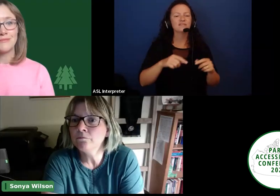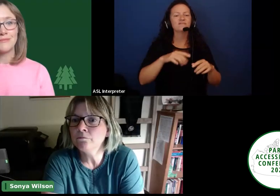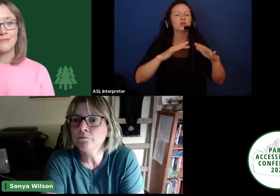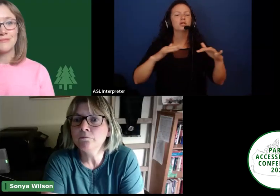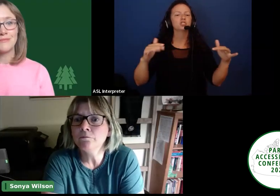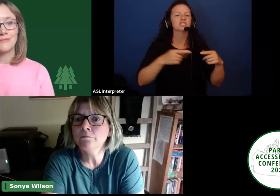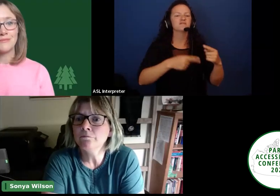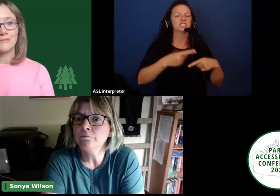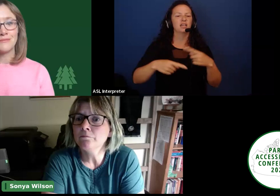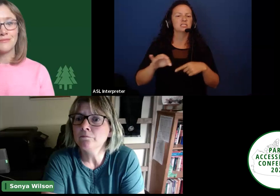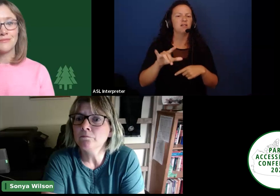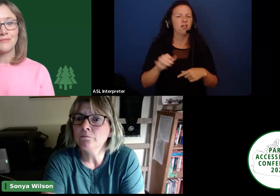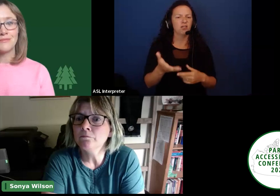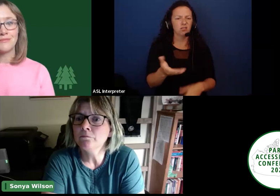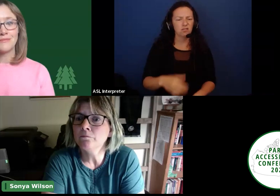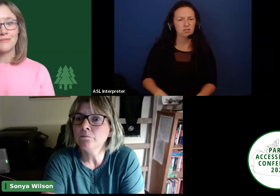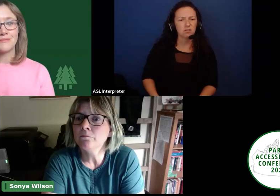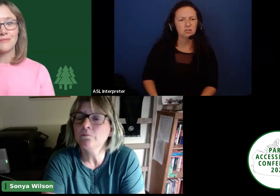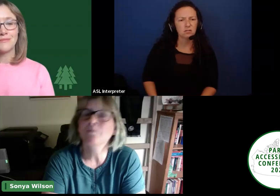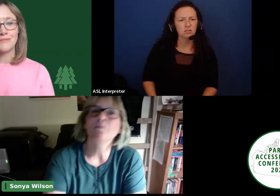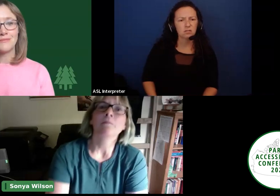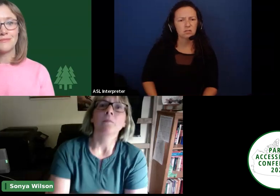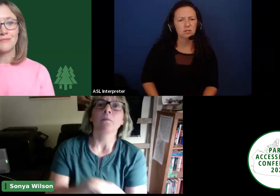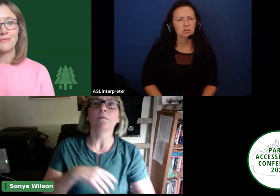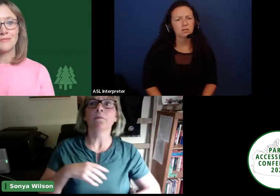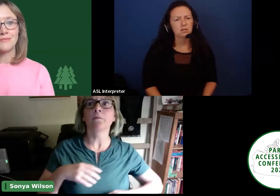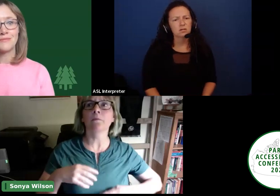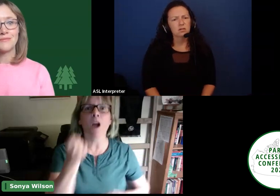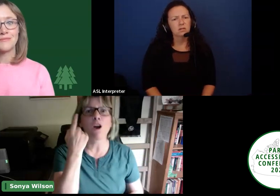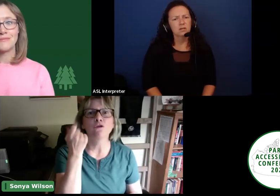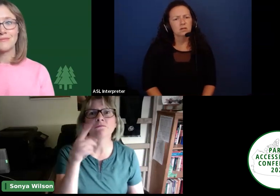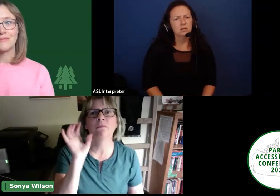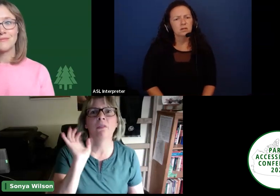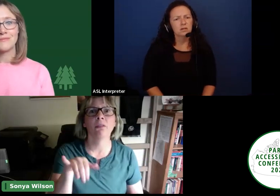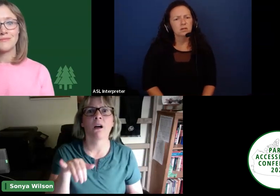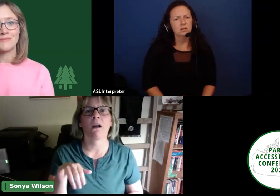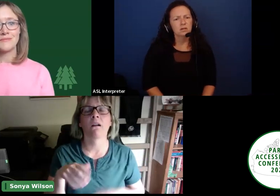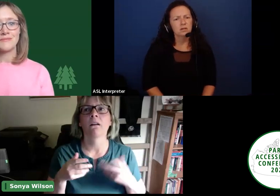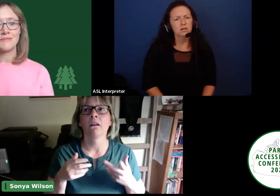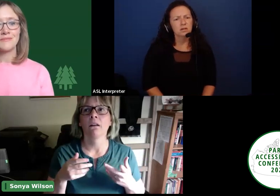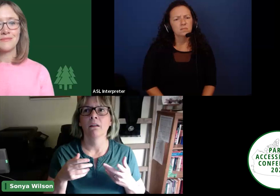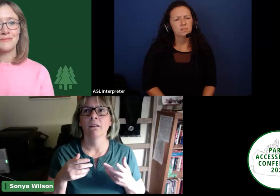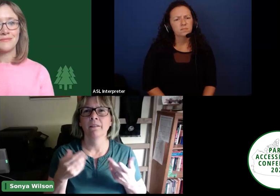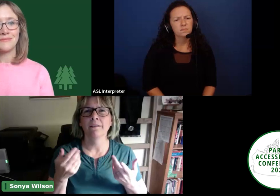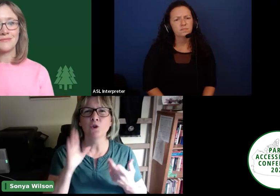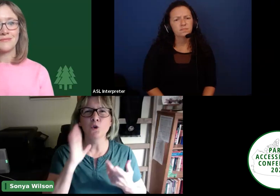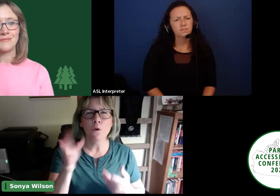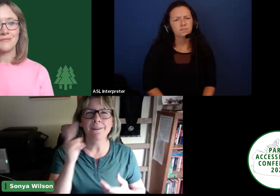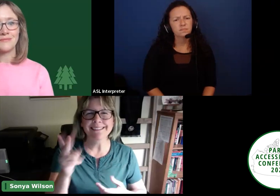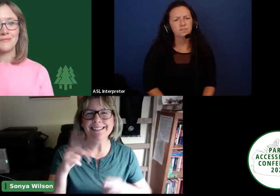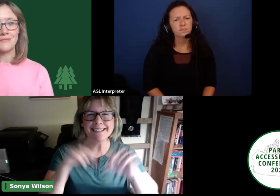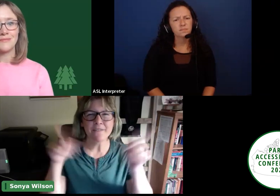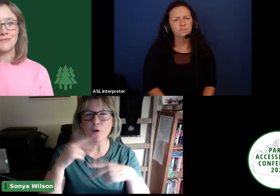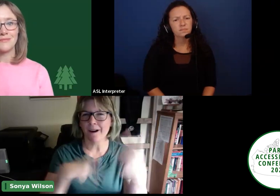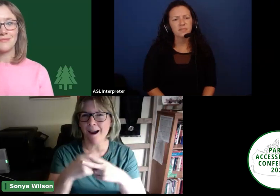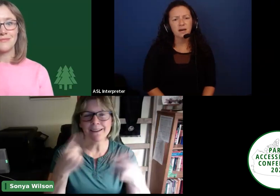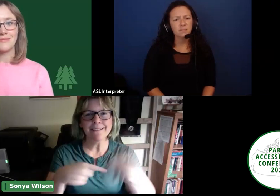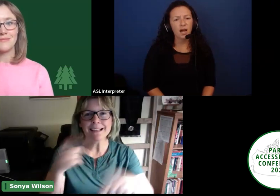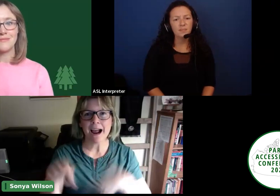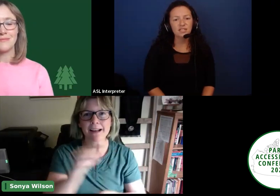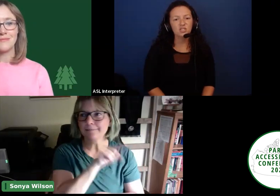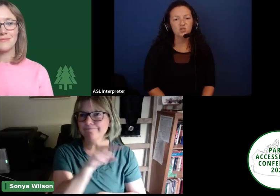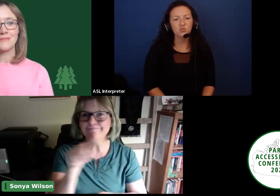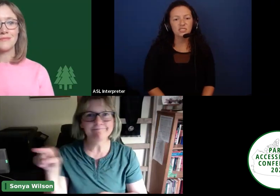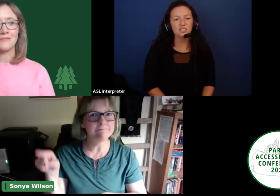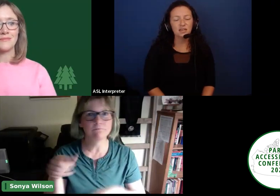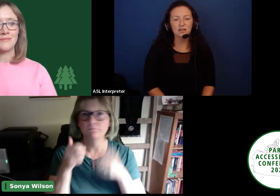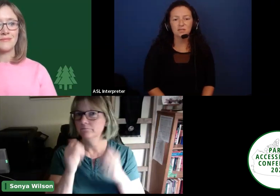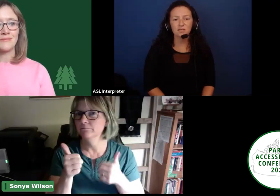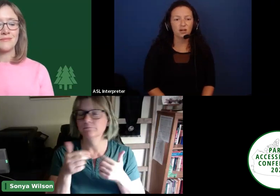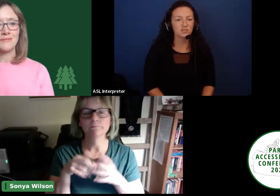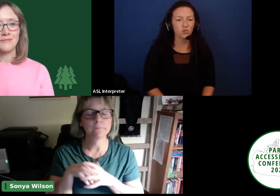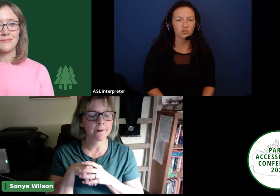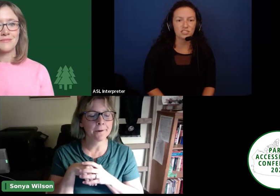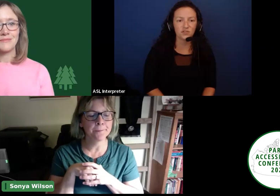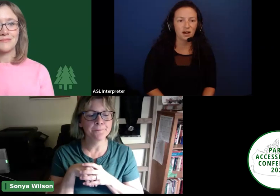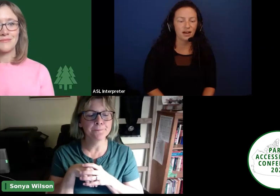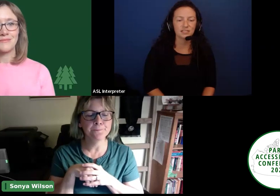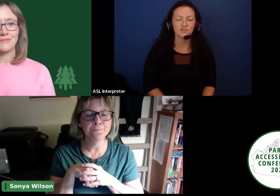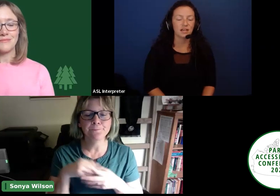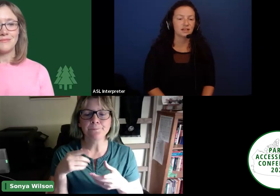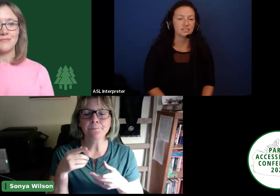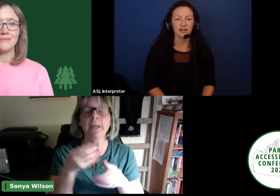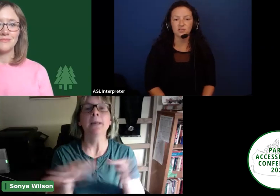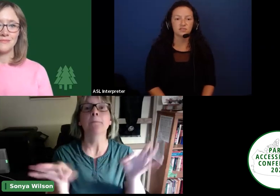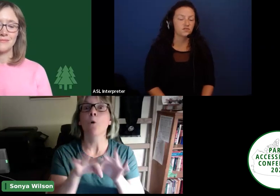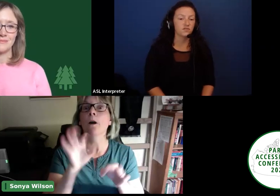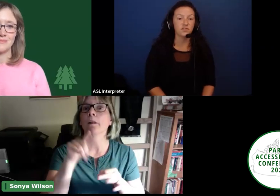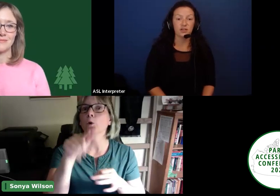Yeah, I mean, you will see across the board different kinds of signing styles, different